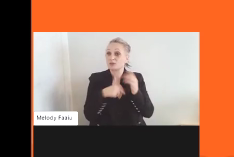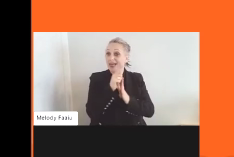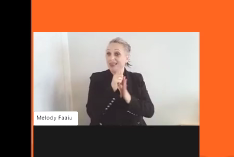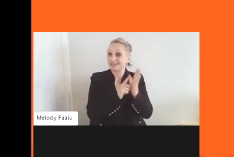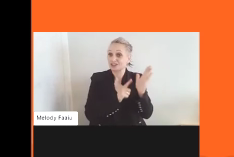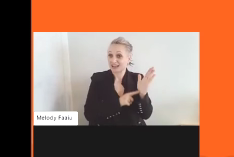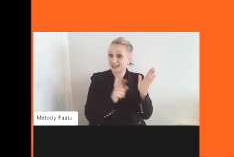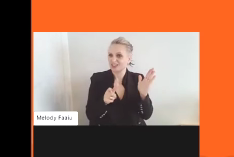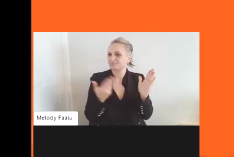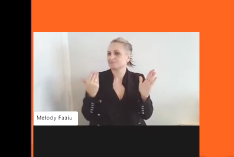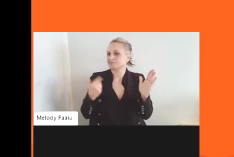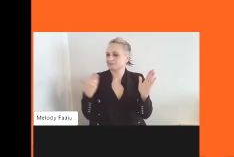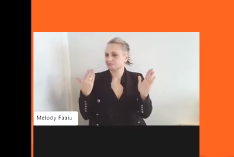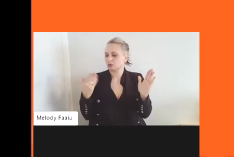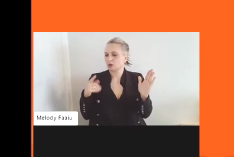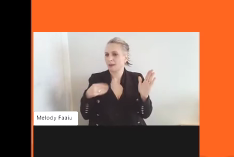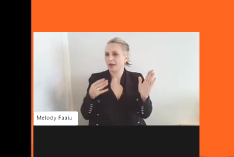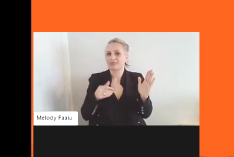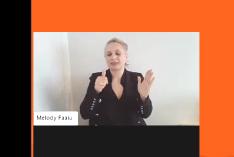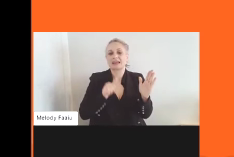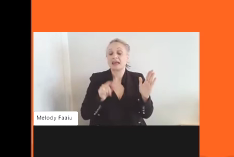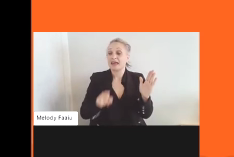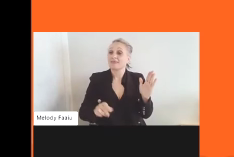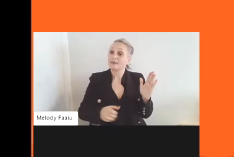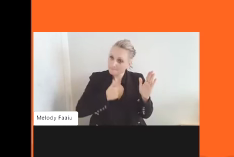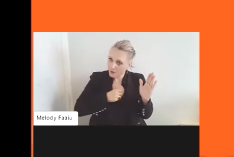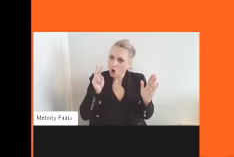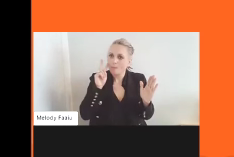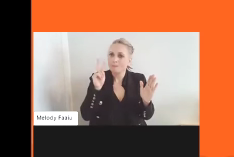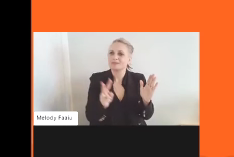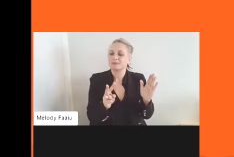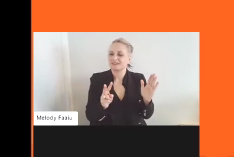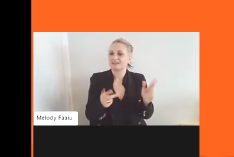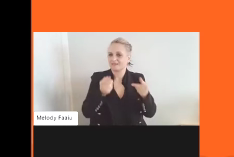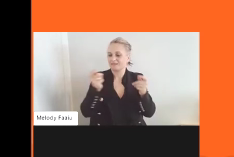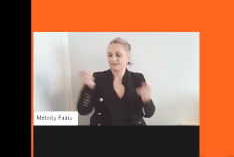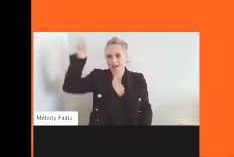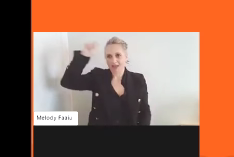my own perspective as a researcher in the project. So our project